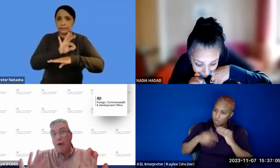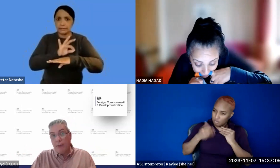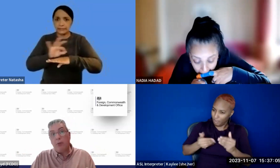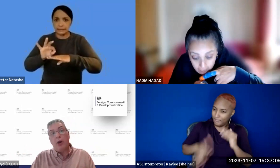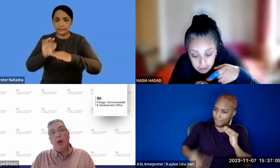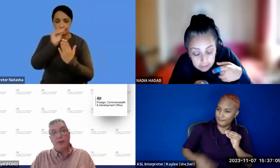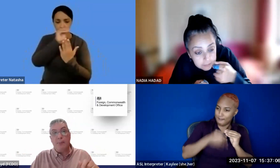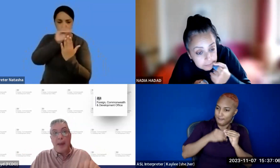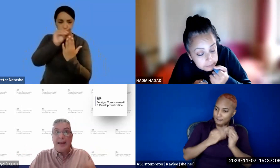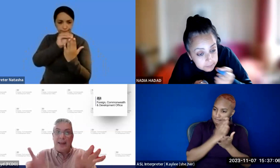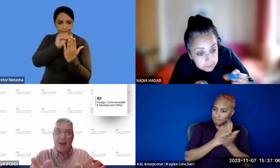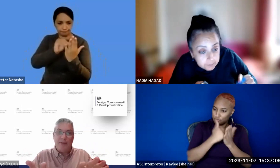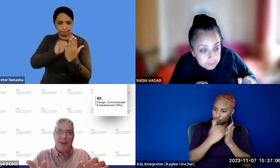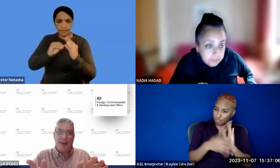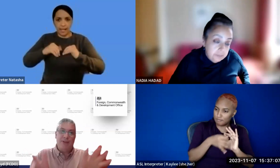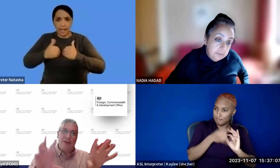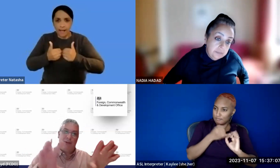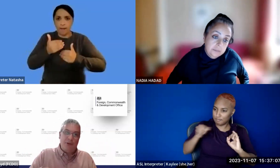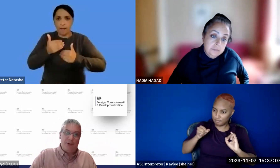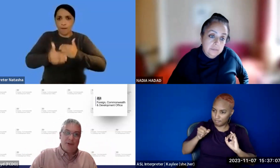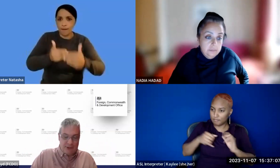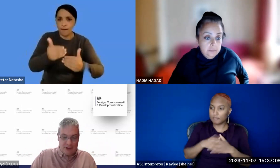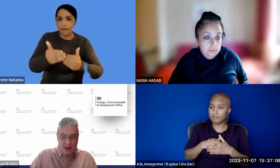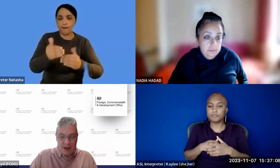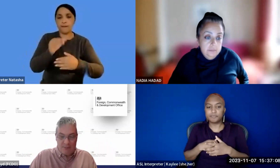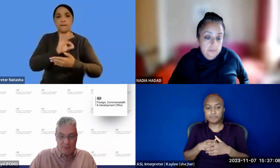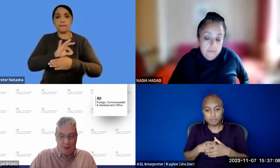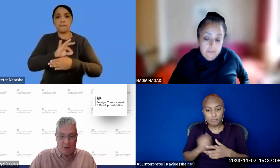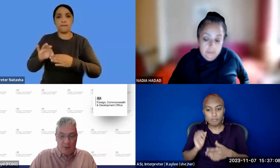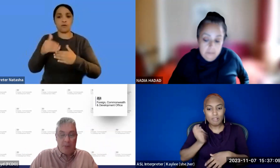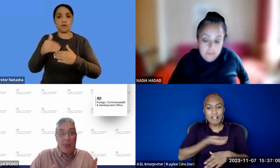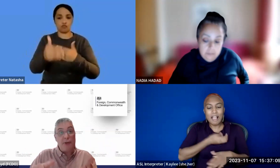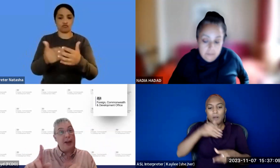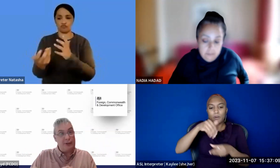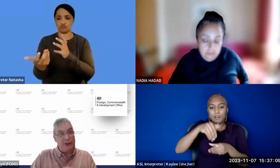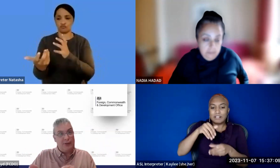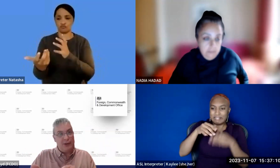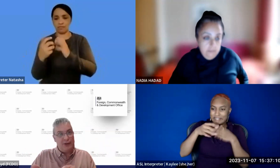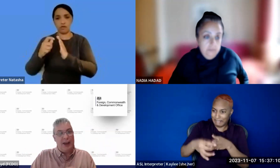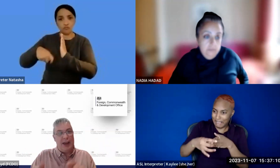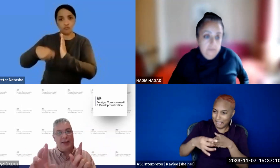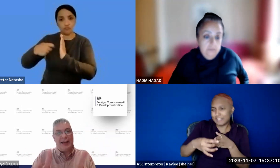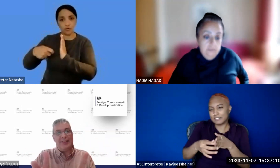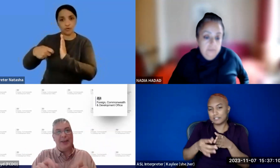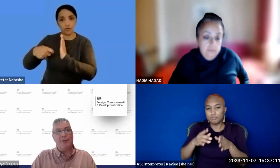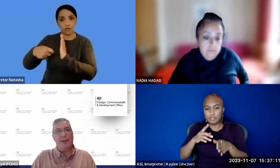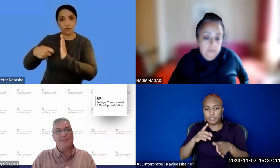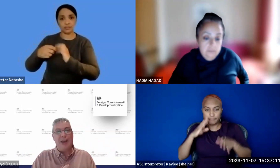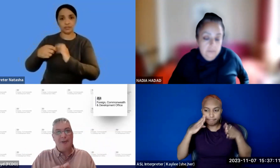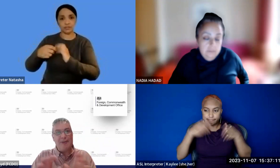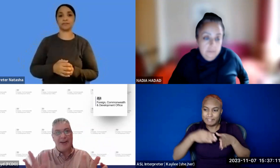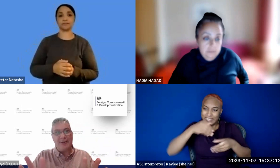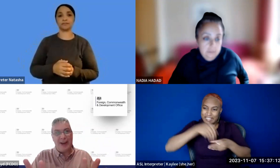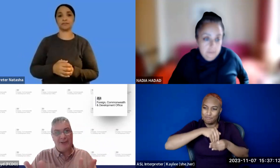Our guide is mainly aimed at internal audience. But there's an external version and the GLAD Network